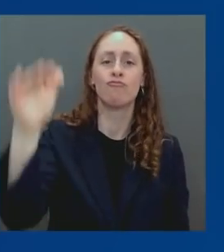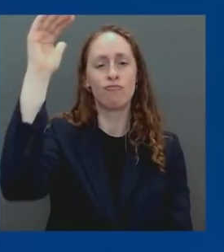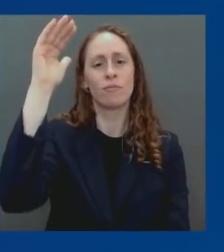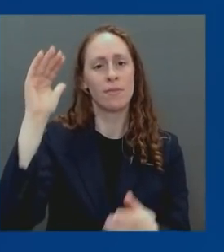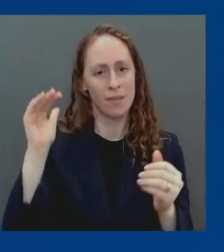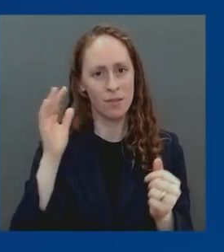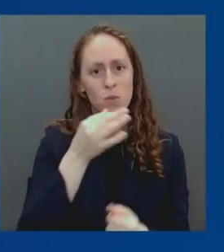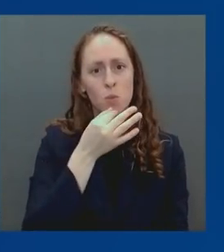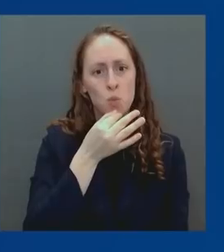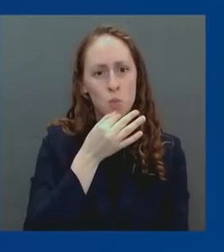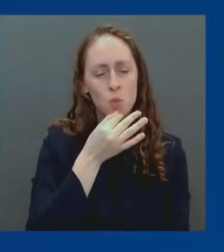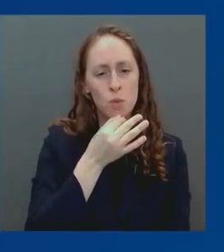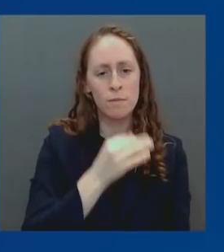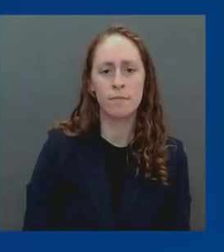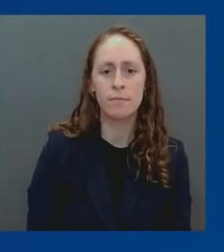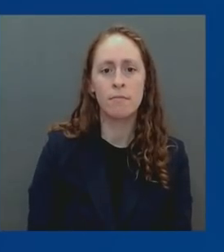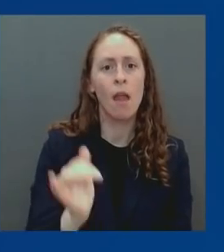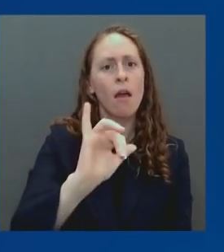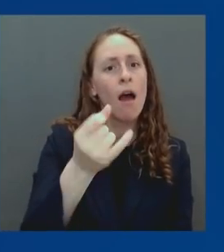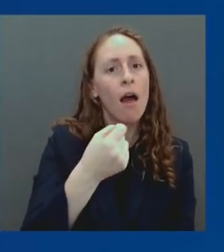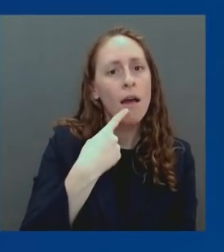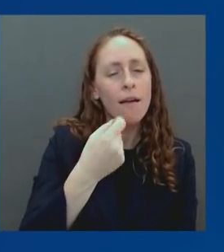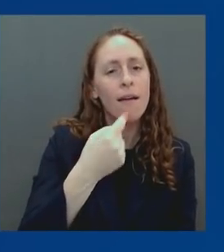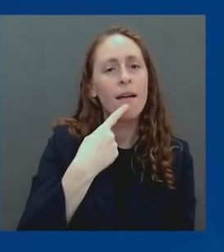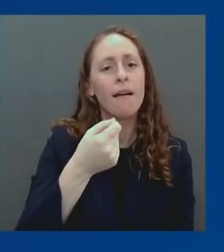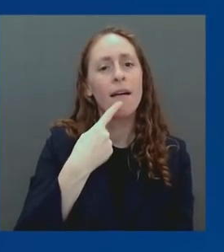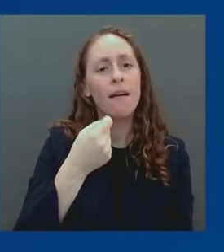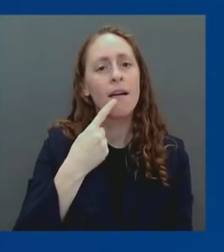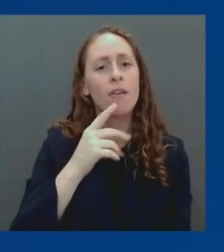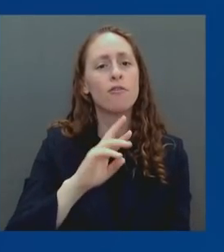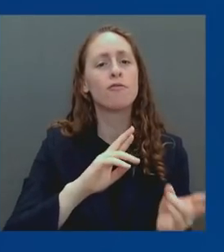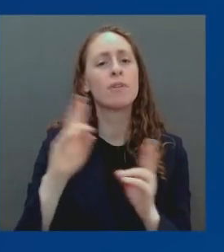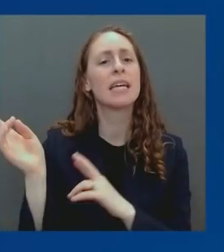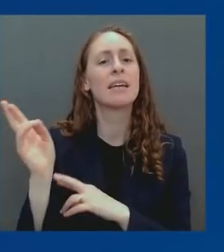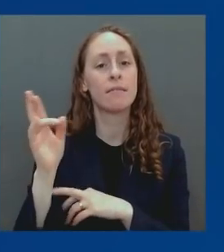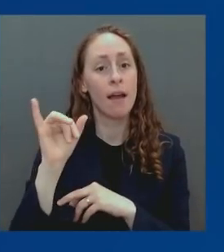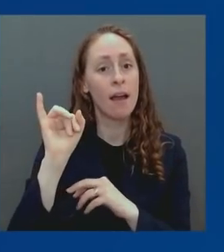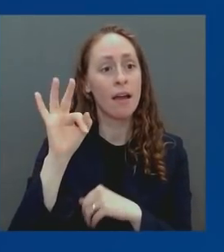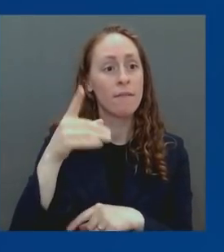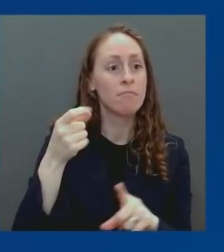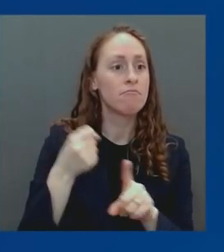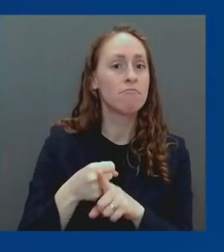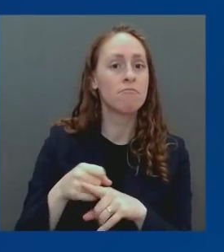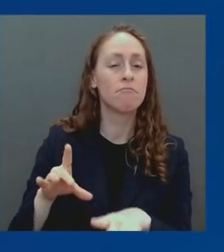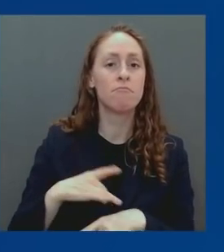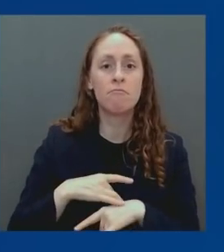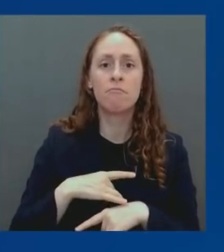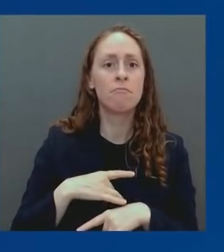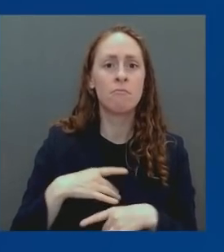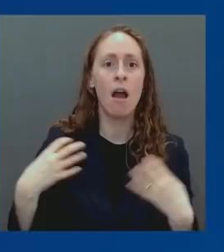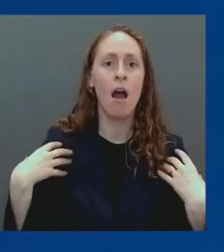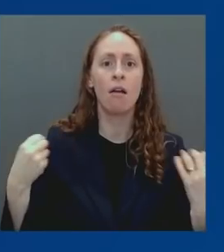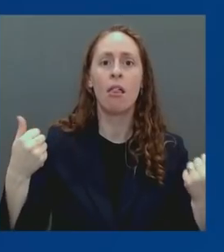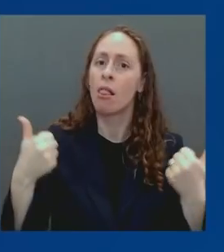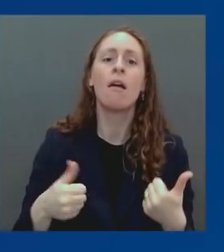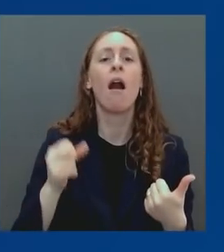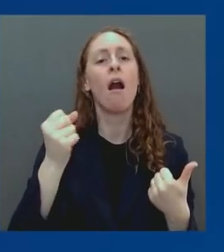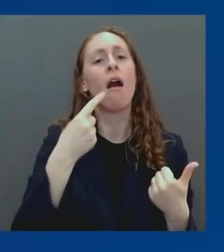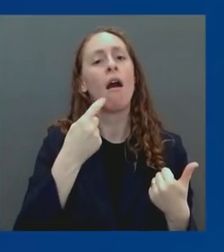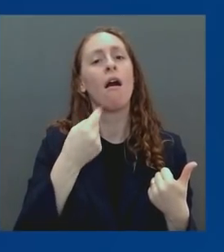So, we are in a much stronger position than a year ago. We have 210 million people fully vaccinated,